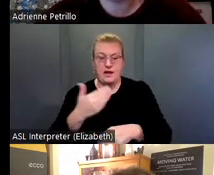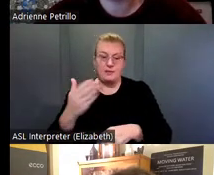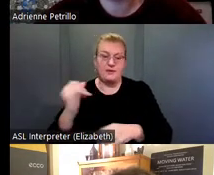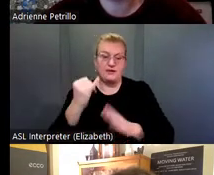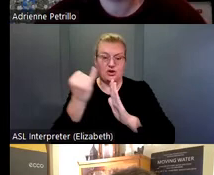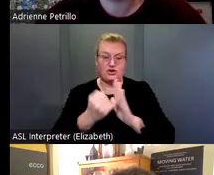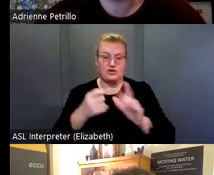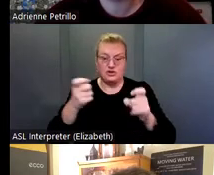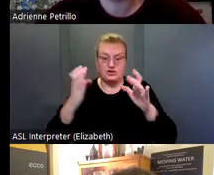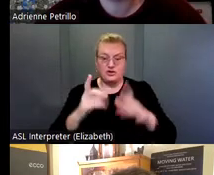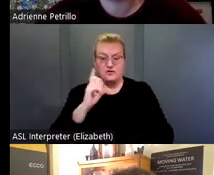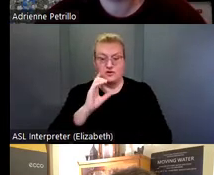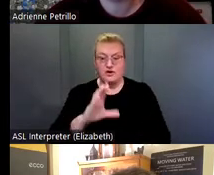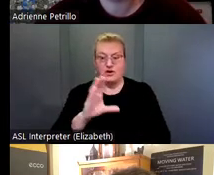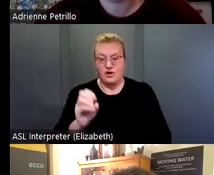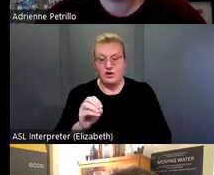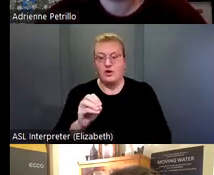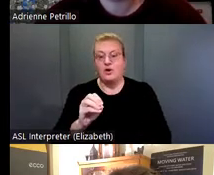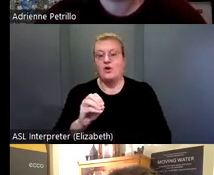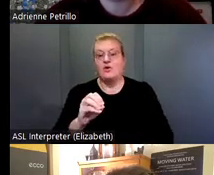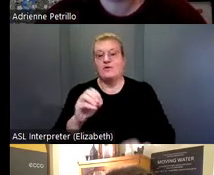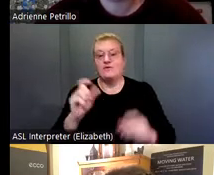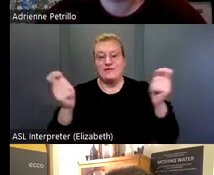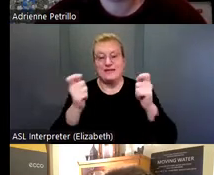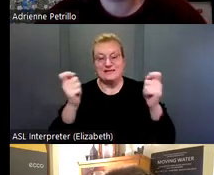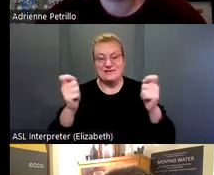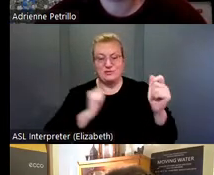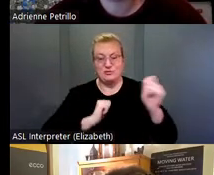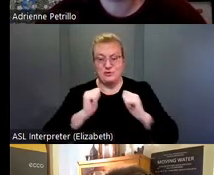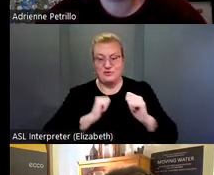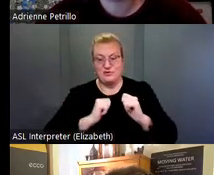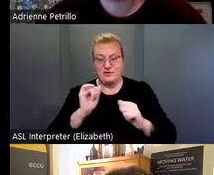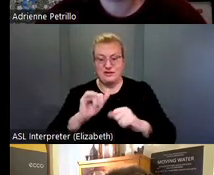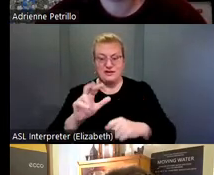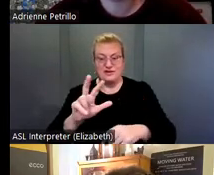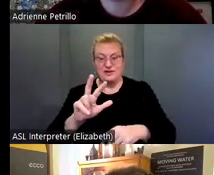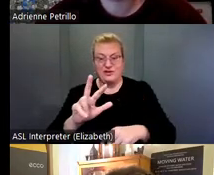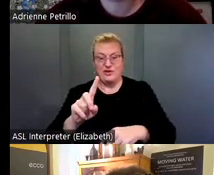of the Ko Festival of Performance, which has been a 31-year-old festival